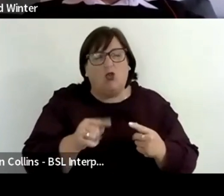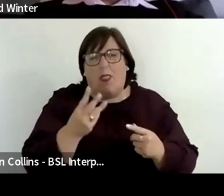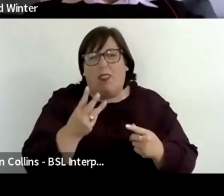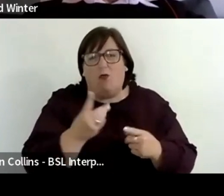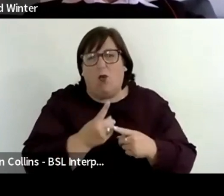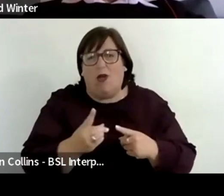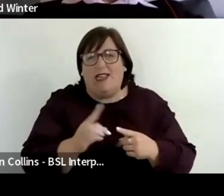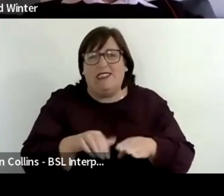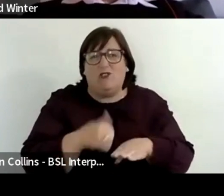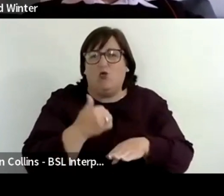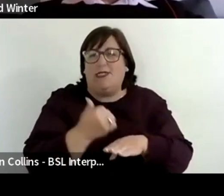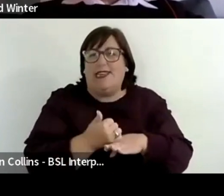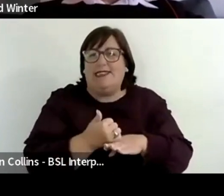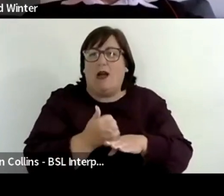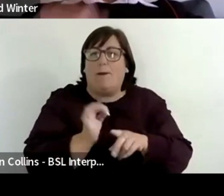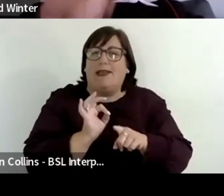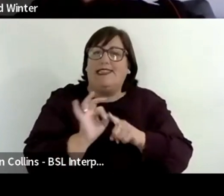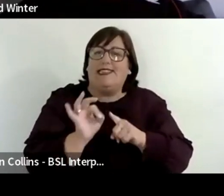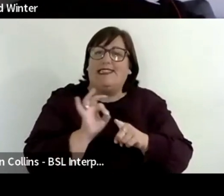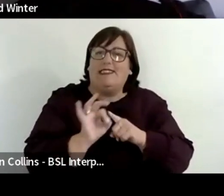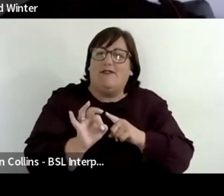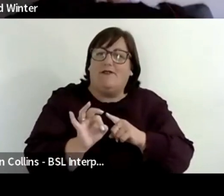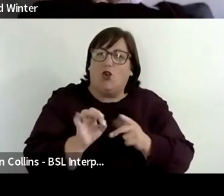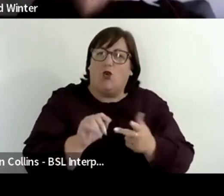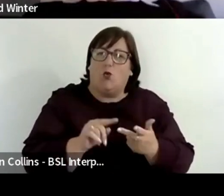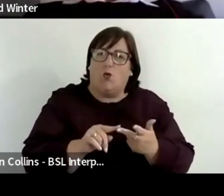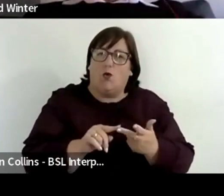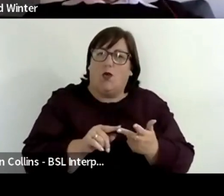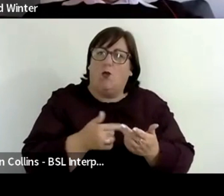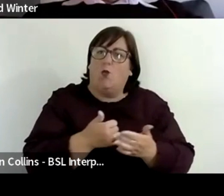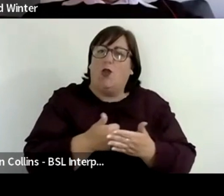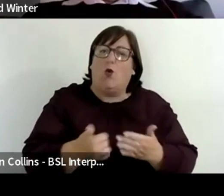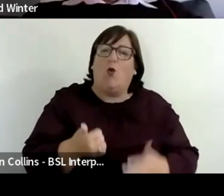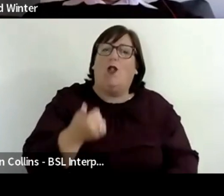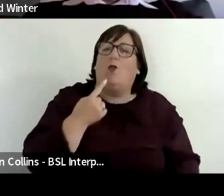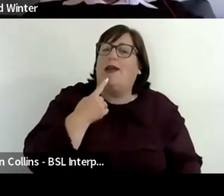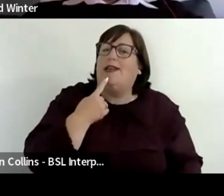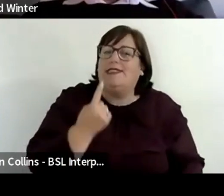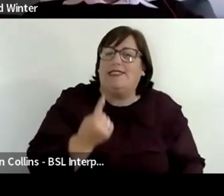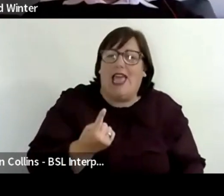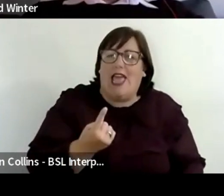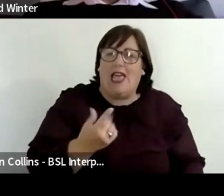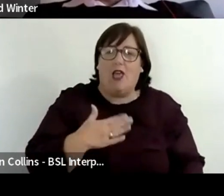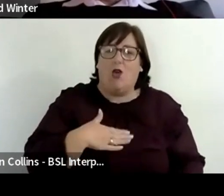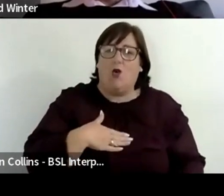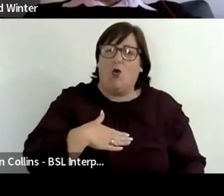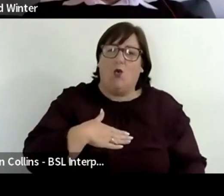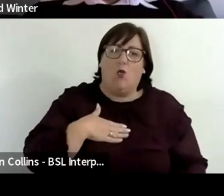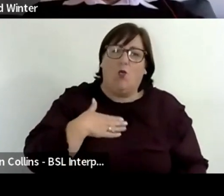We always say in the interview we don't want to keep people hanging on. We know this is quite daunting.